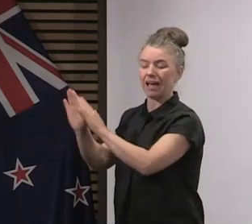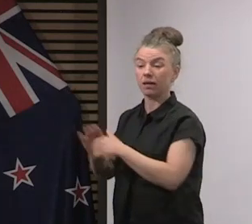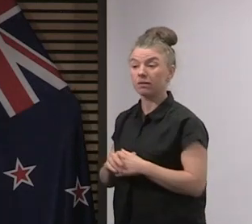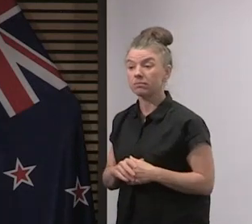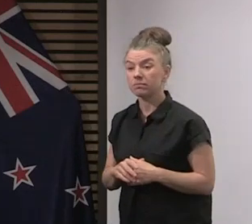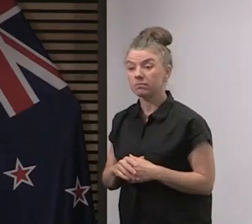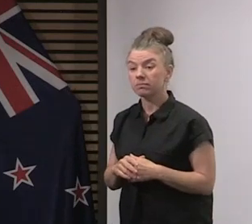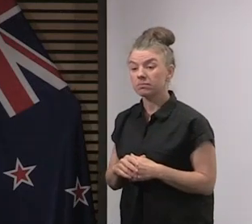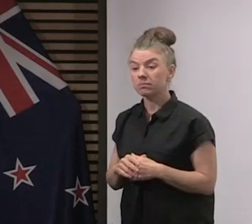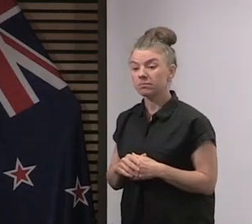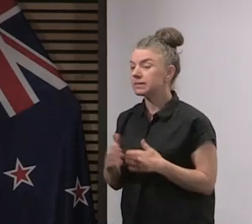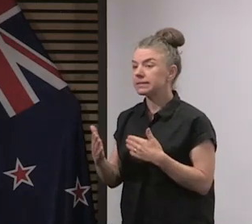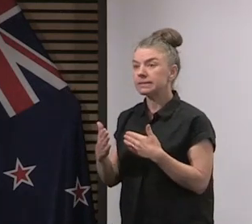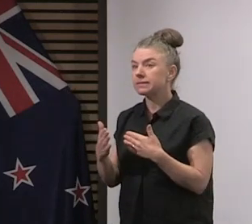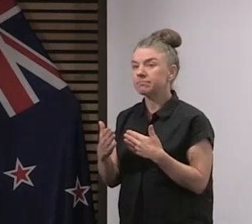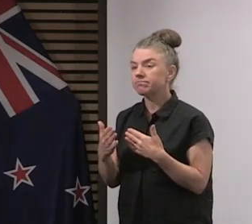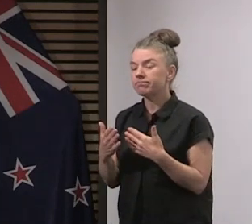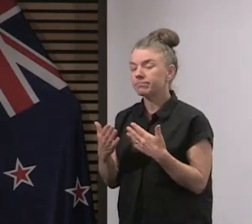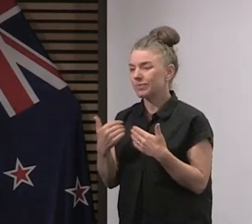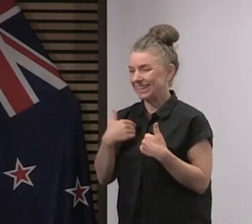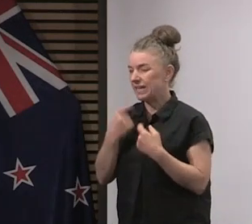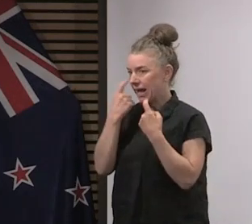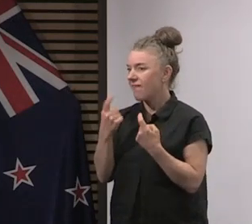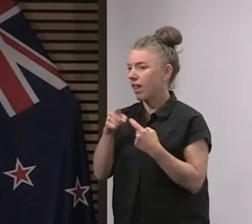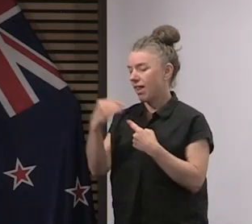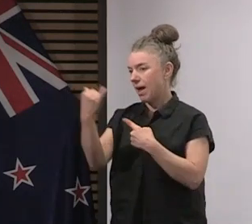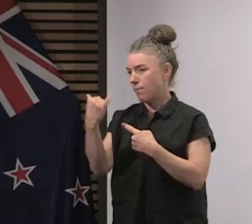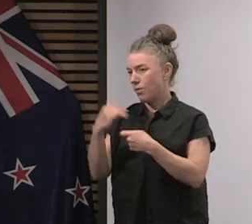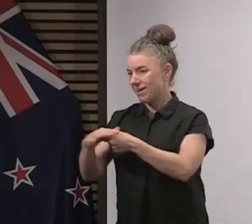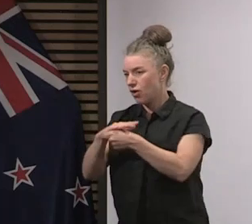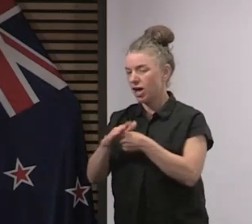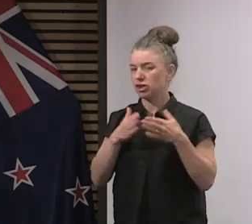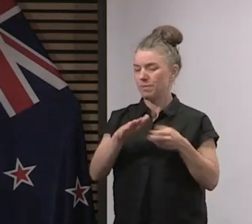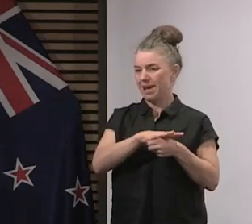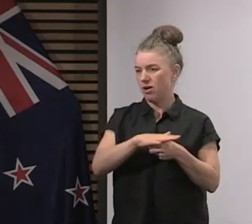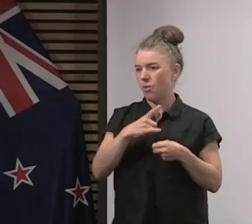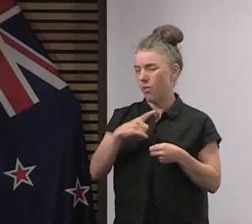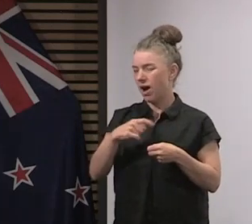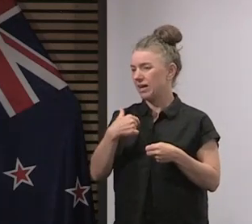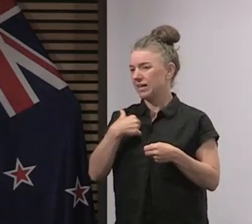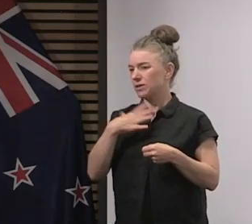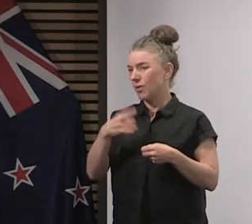back because they have visiting overseas and are not there long term. Whatever